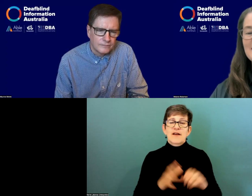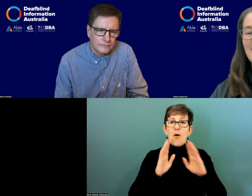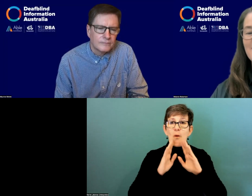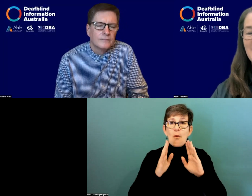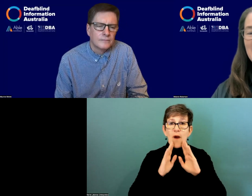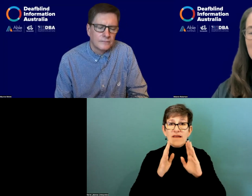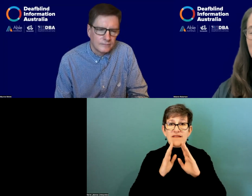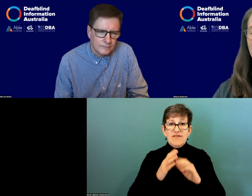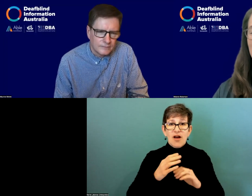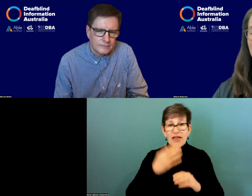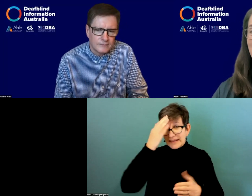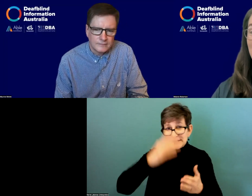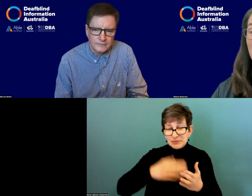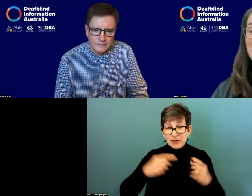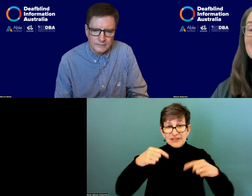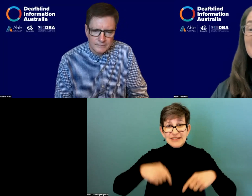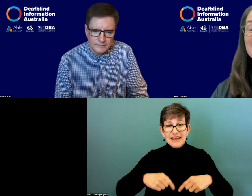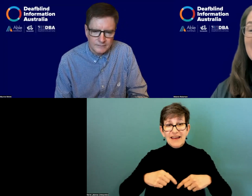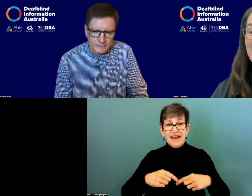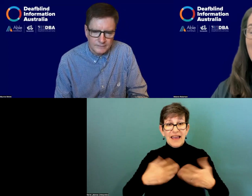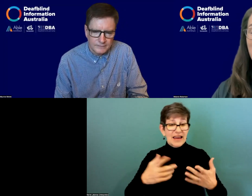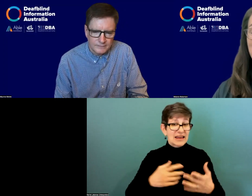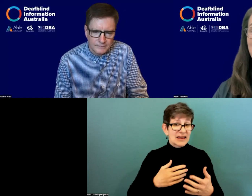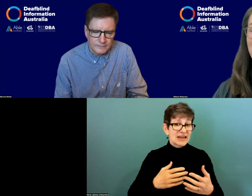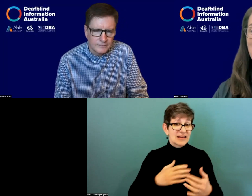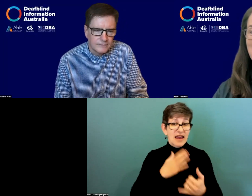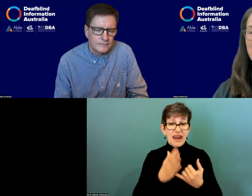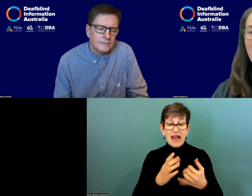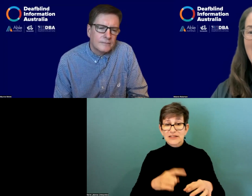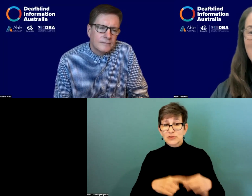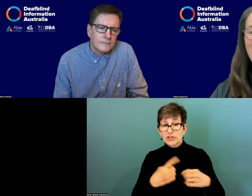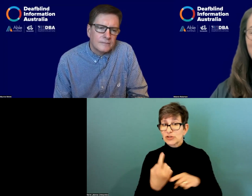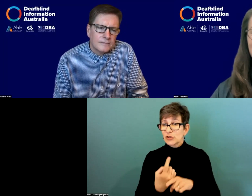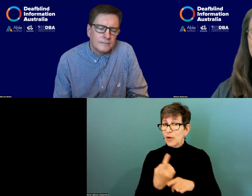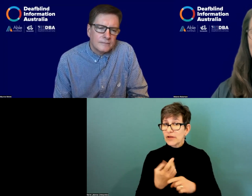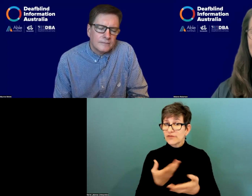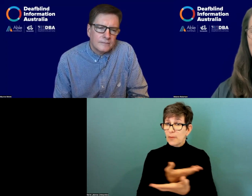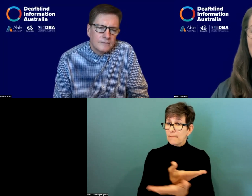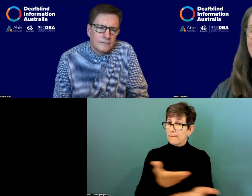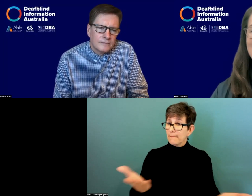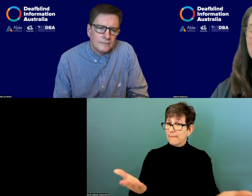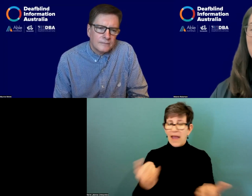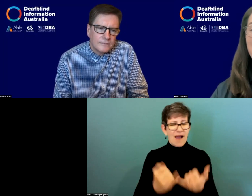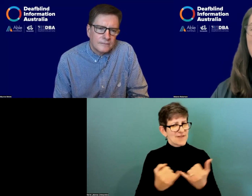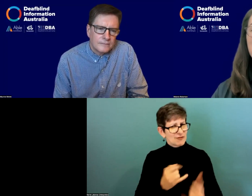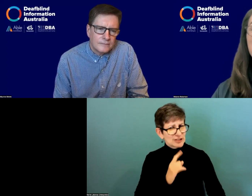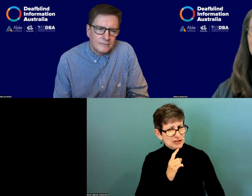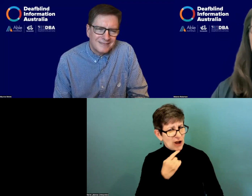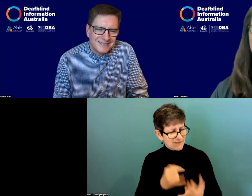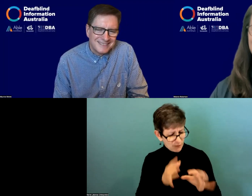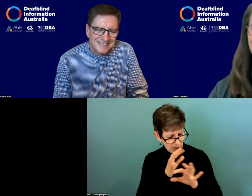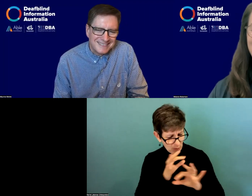I invite any last minute comments from our very shy or quiet or pensive audience.